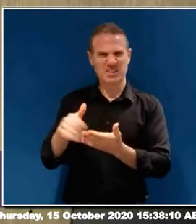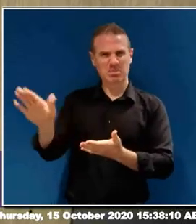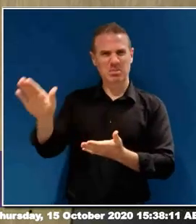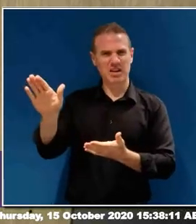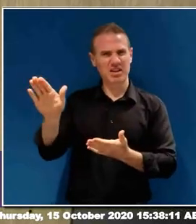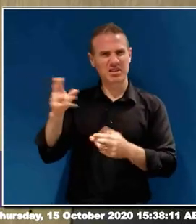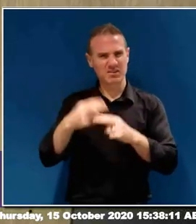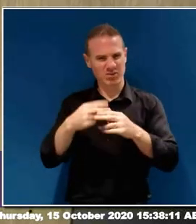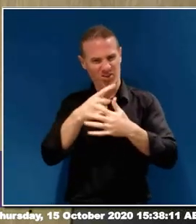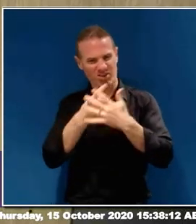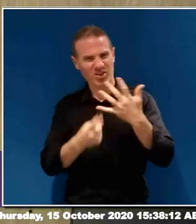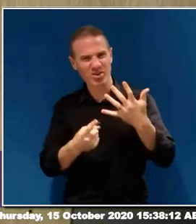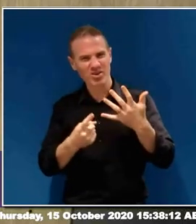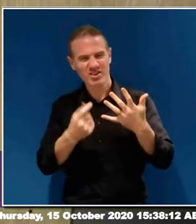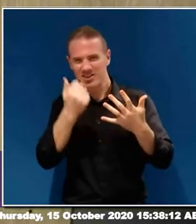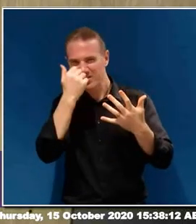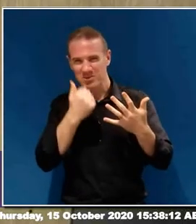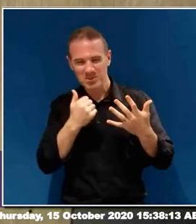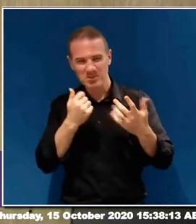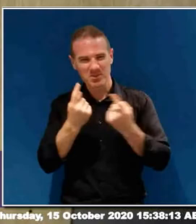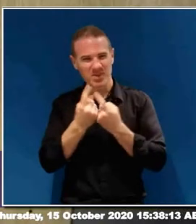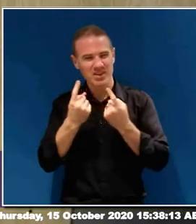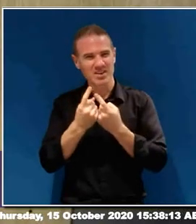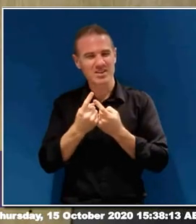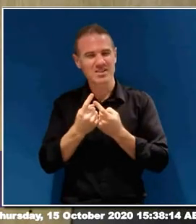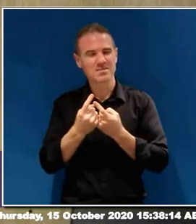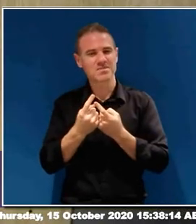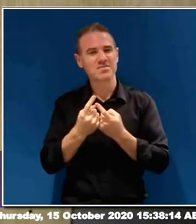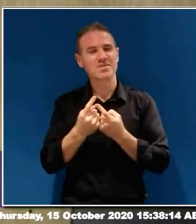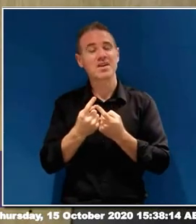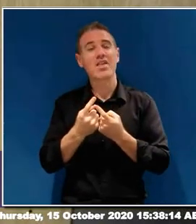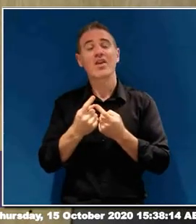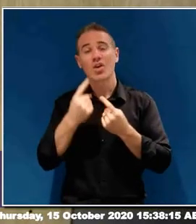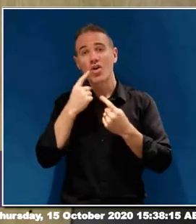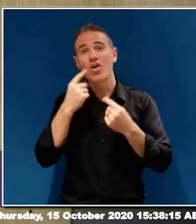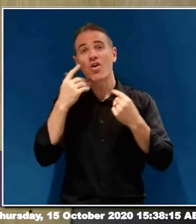Generally, what ends up happening in the exclusion part of it is that